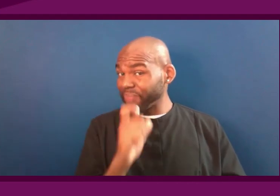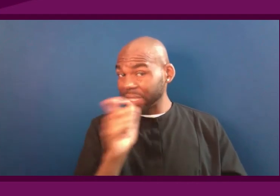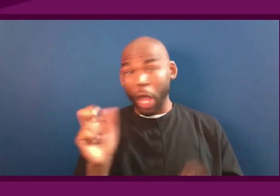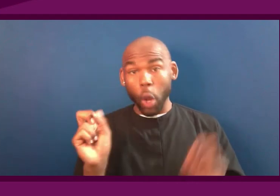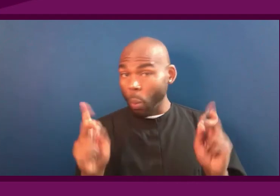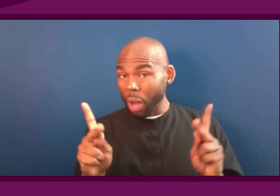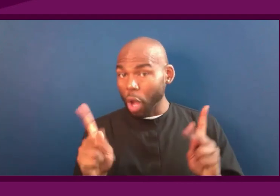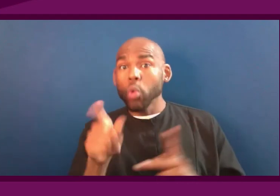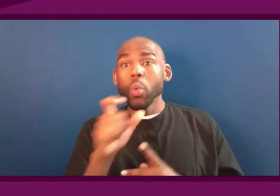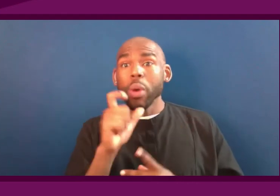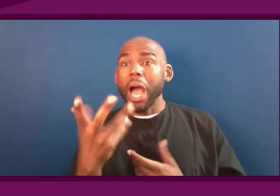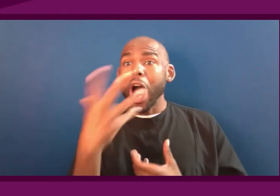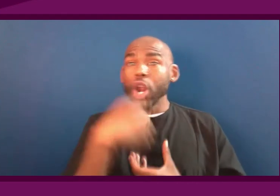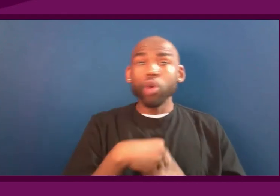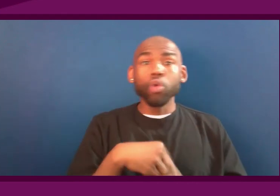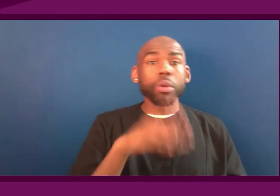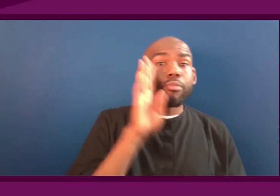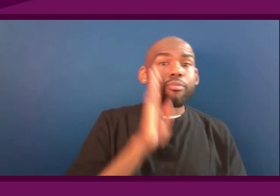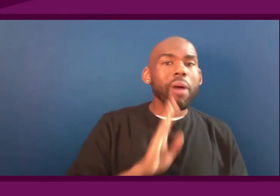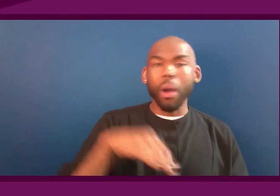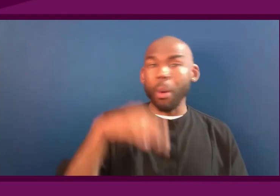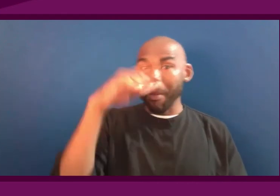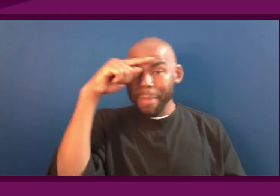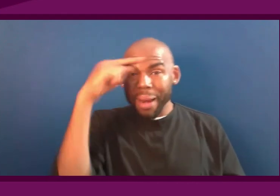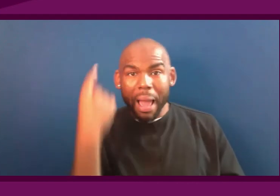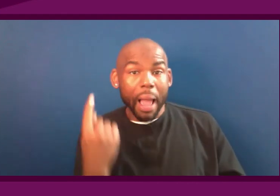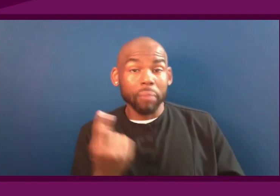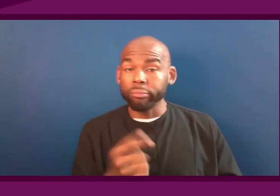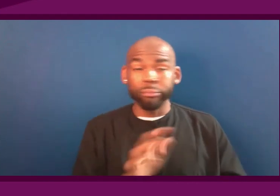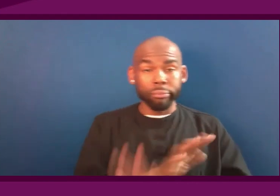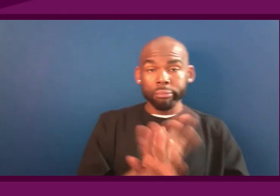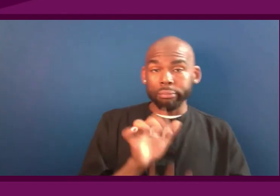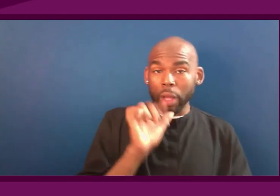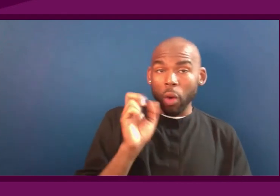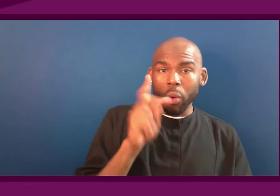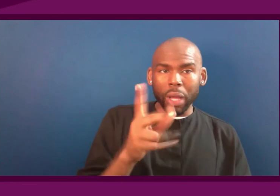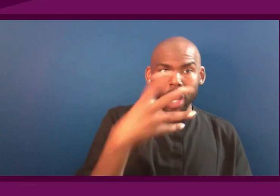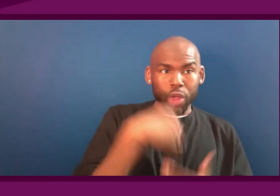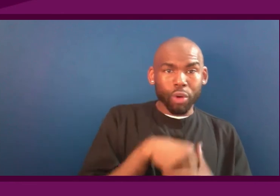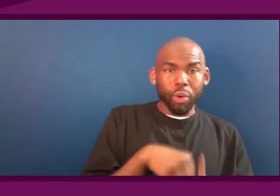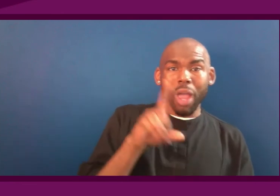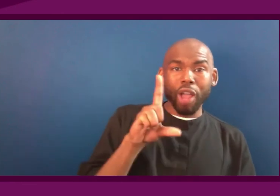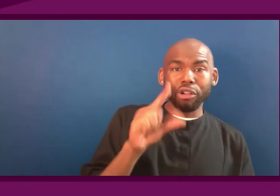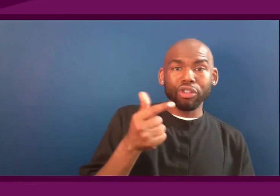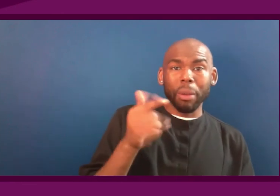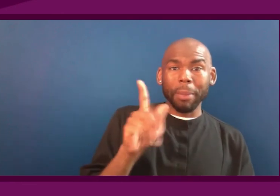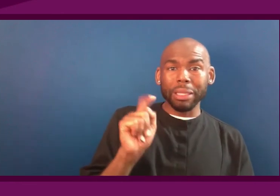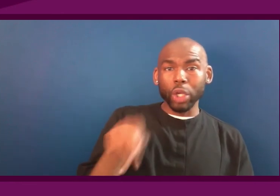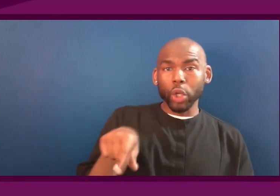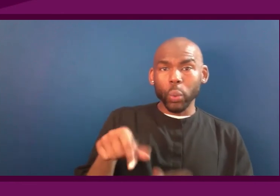this is happening. And so did the governments, but they don't completely know how to proceed.